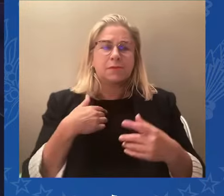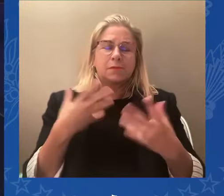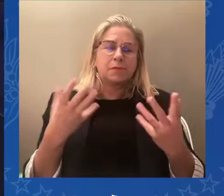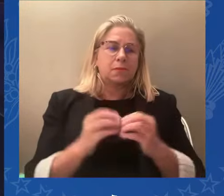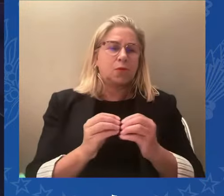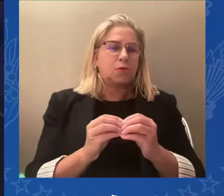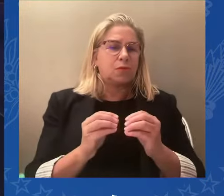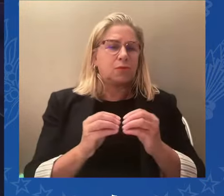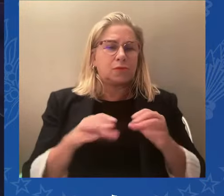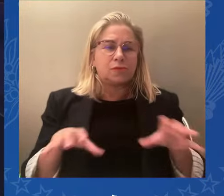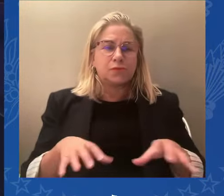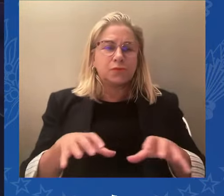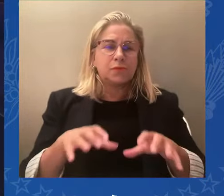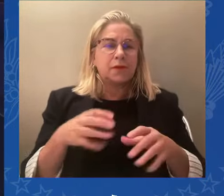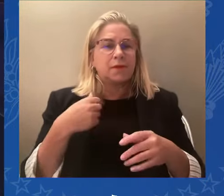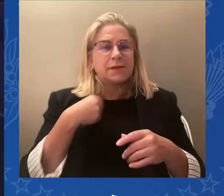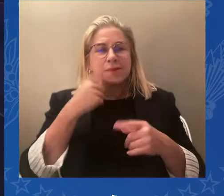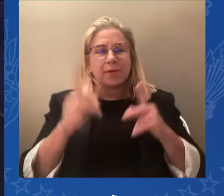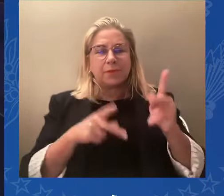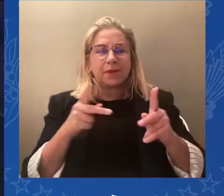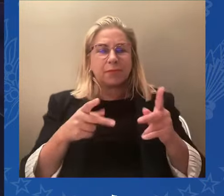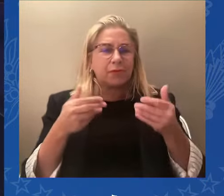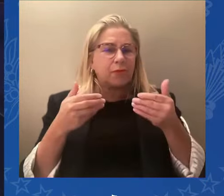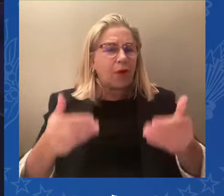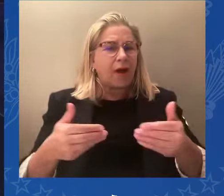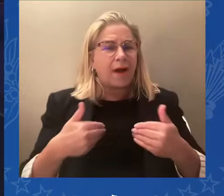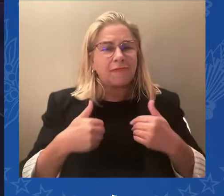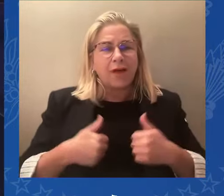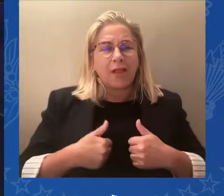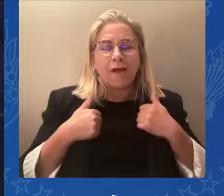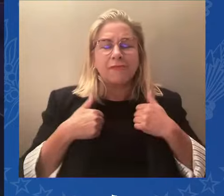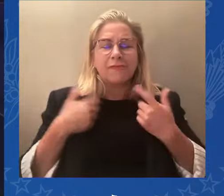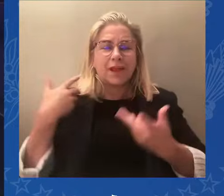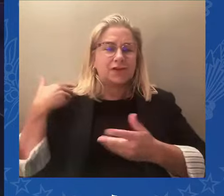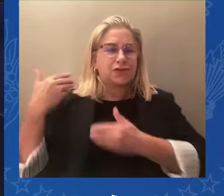leaders in their communities, dreamers and doings -- doers of our nation.